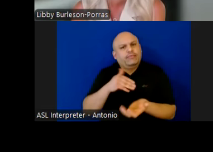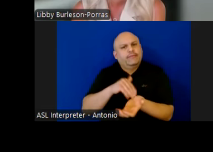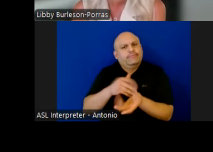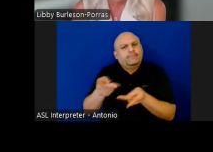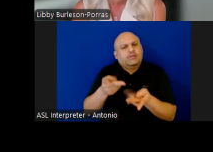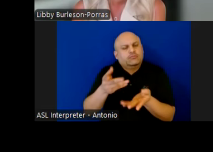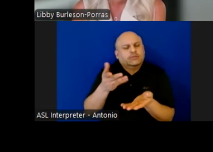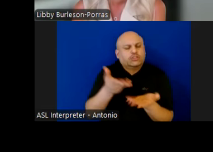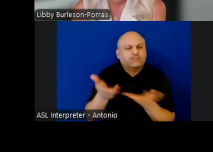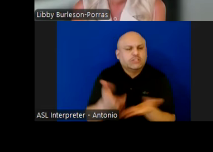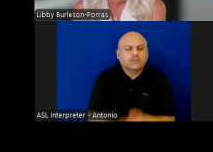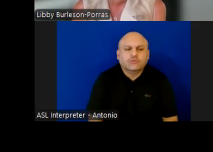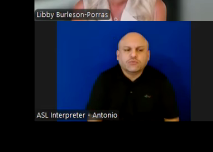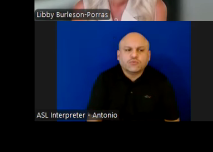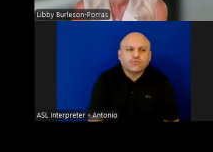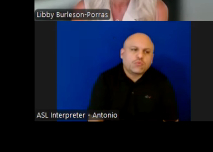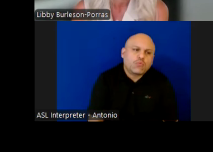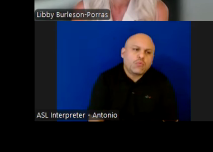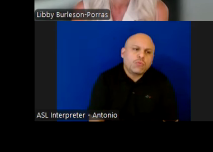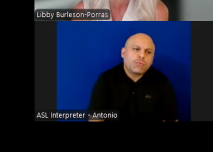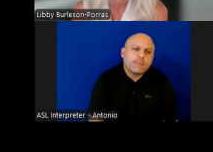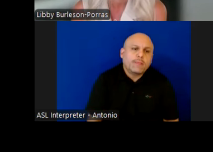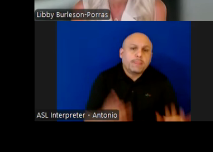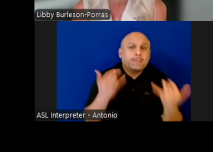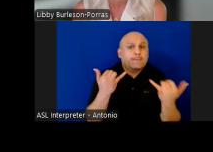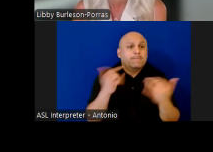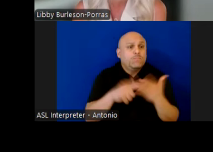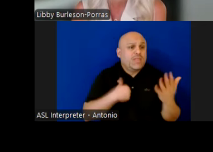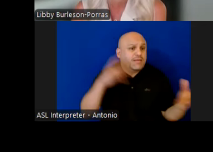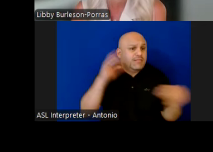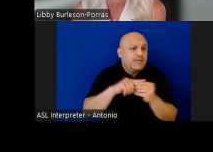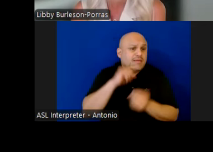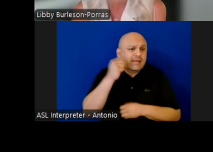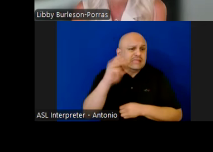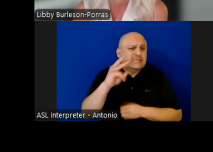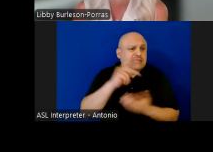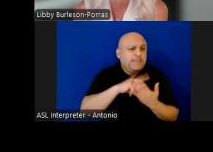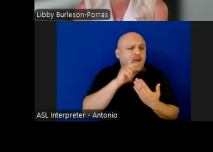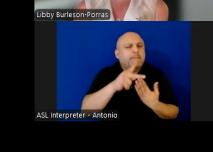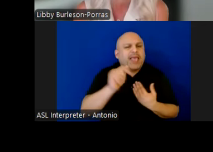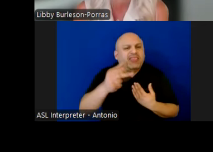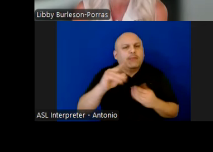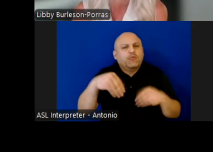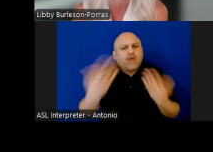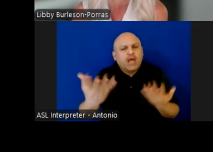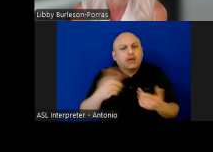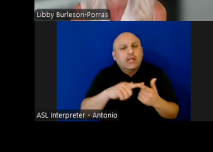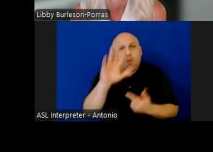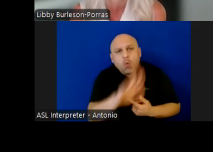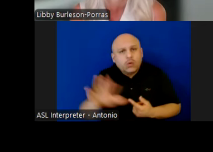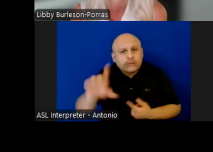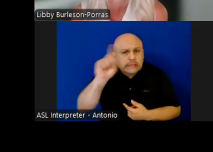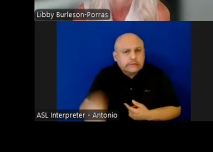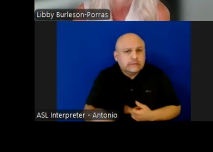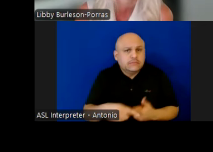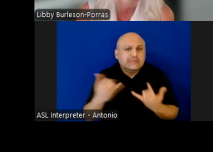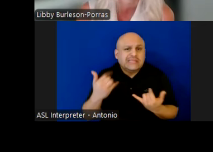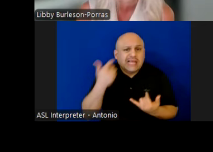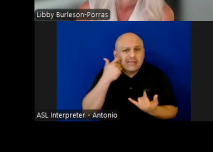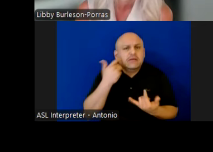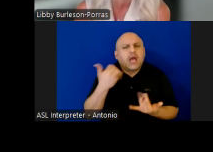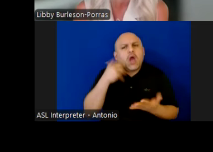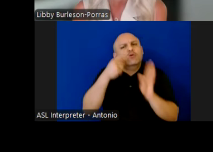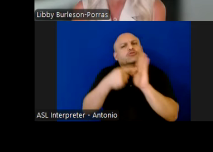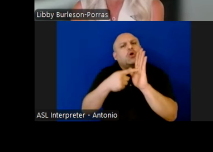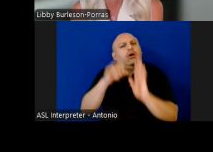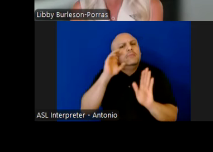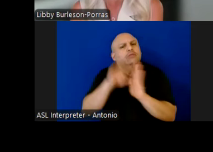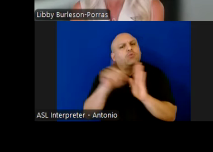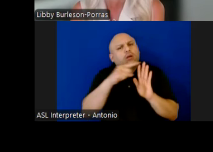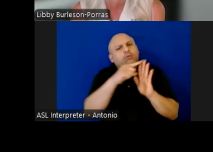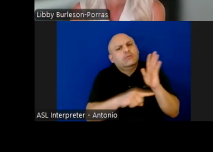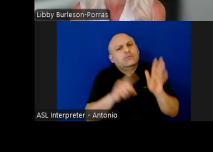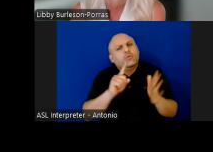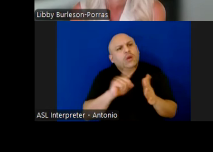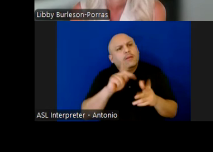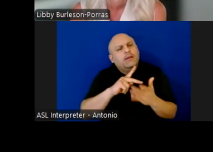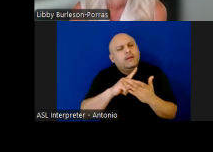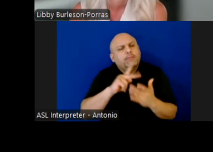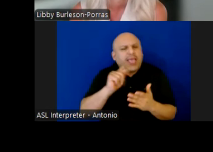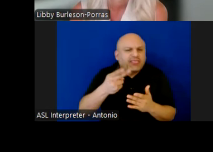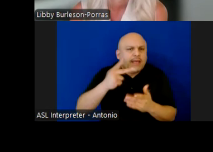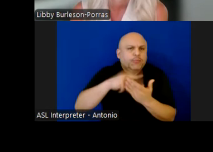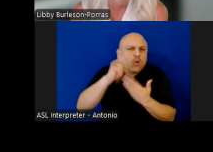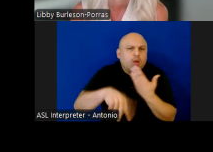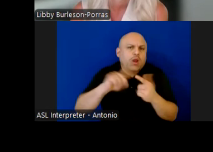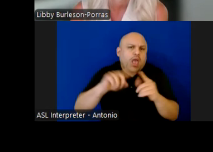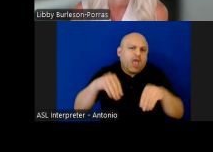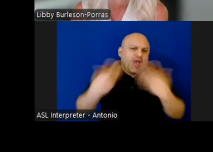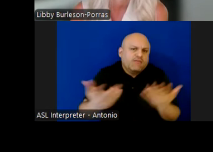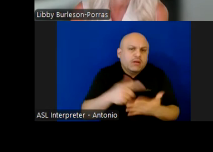Currently we've got 16 PATH providers across the state of Texas, and this map illustrates where the PATH program is offered.